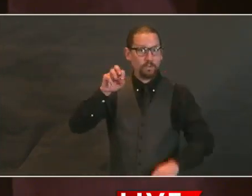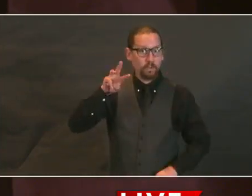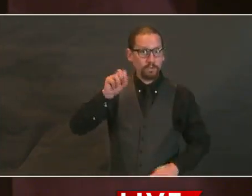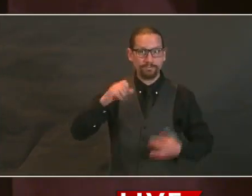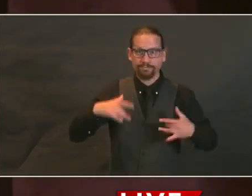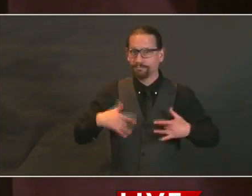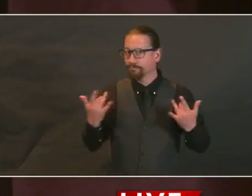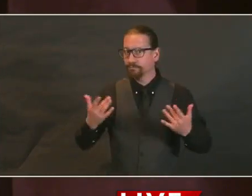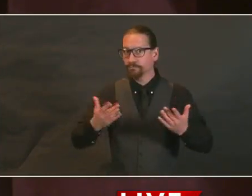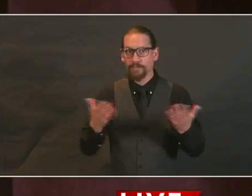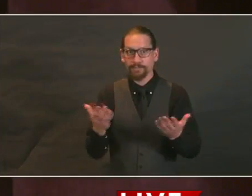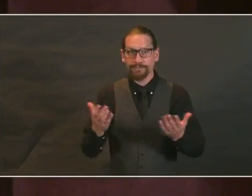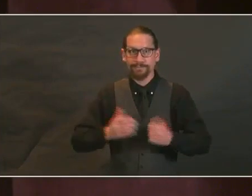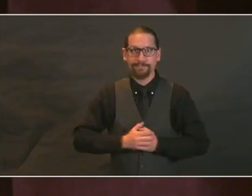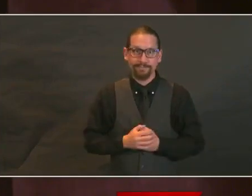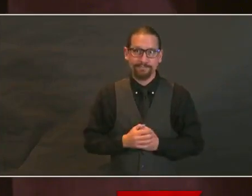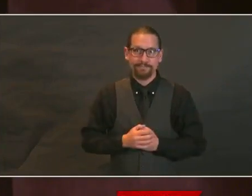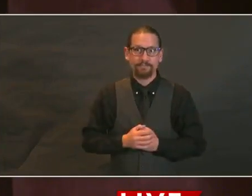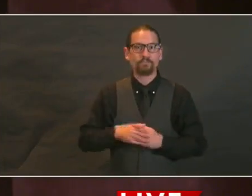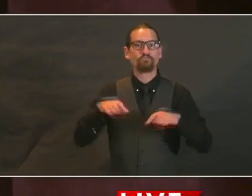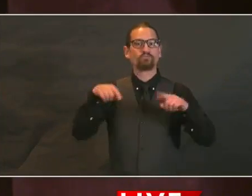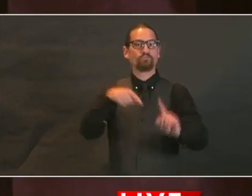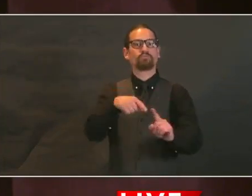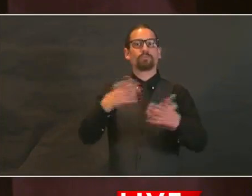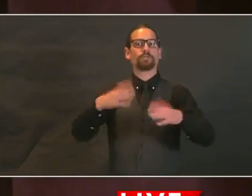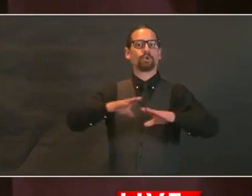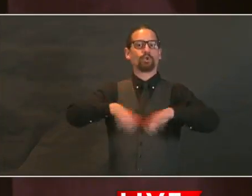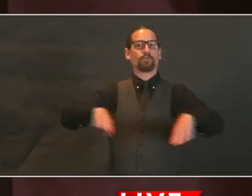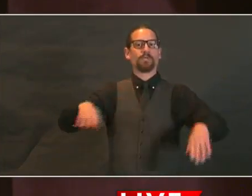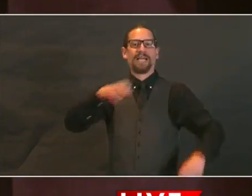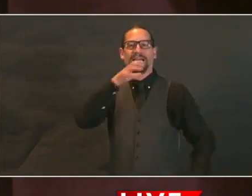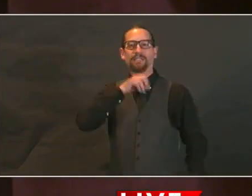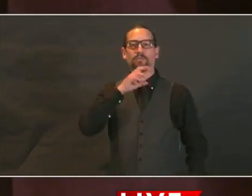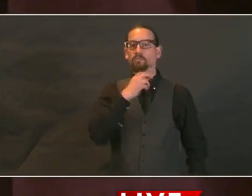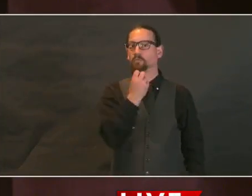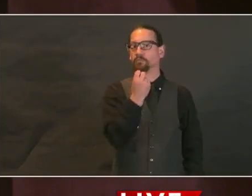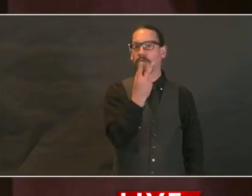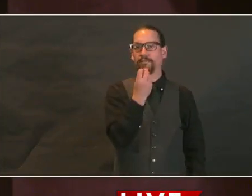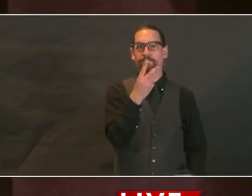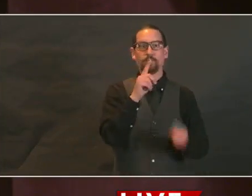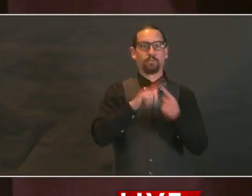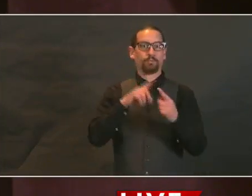SOME GREAT NEWS. WE HAD IS THAT WE CAN NOW OFFER THAT SAME PROTECTION TO OUR